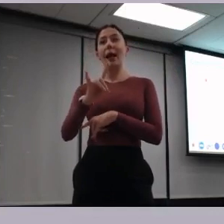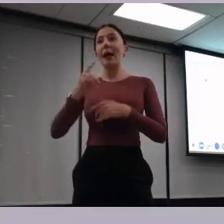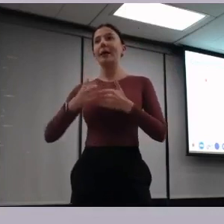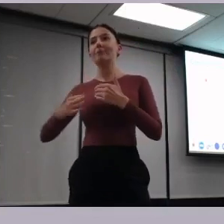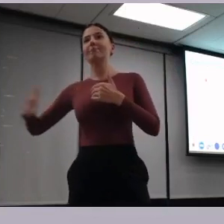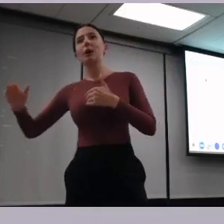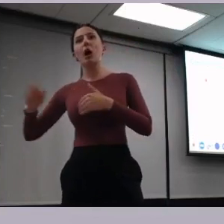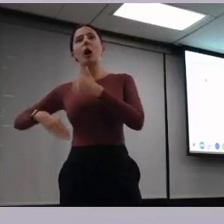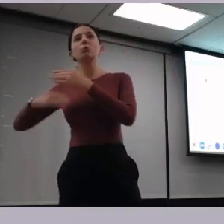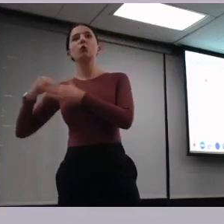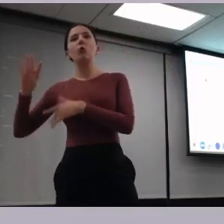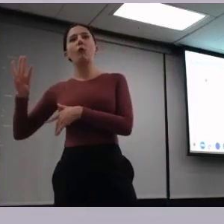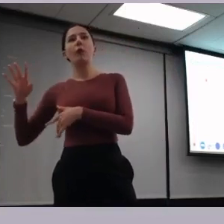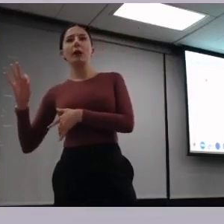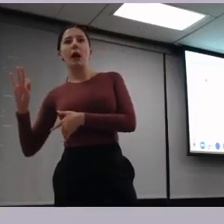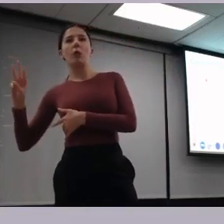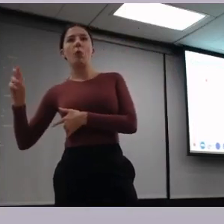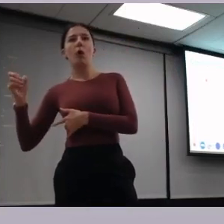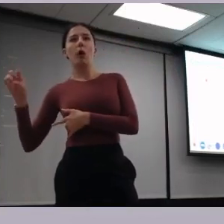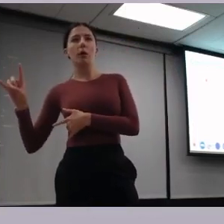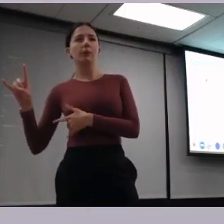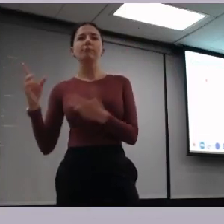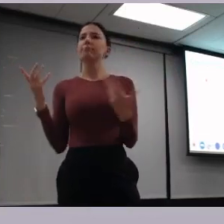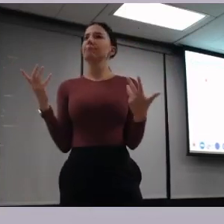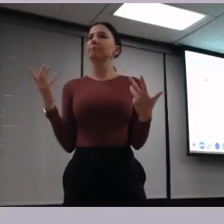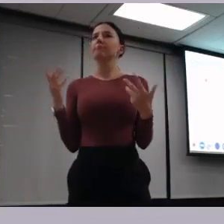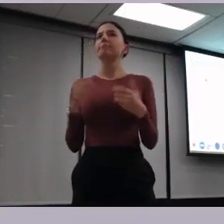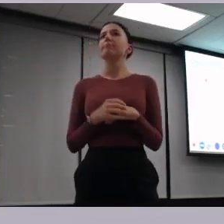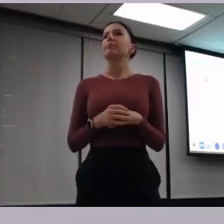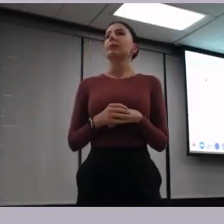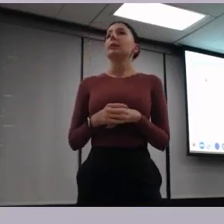So just keep in mind also that this is not it's